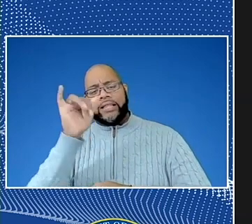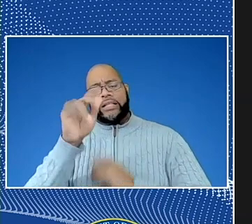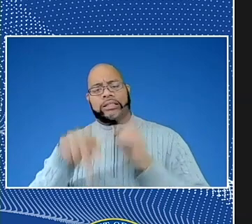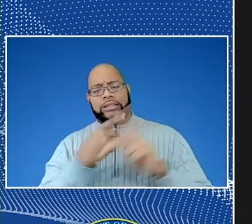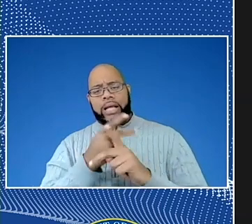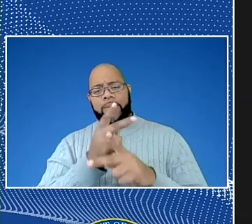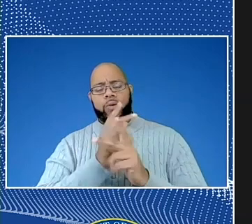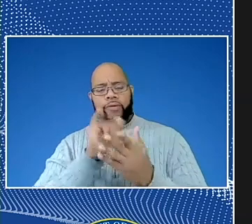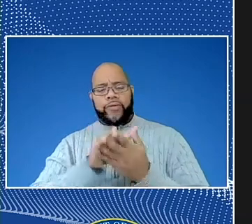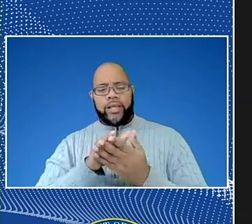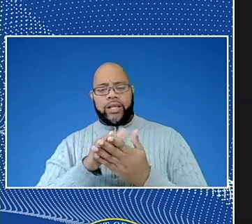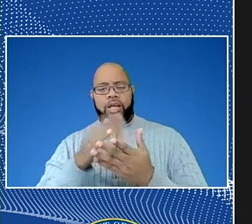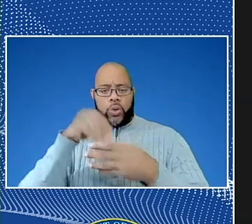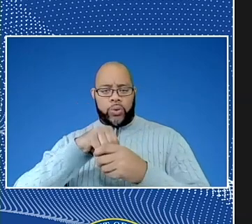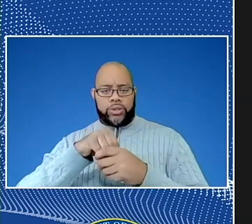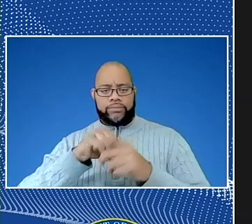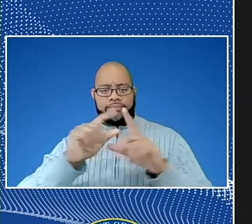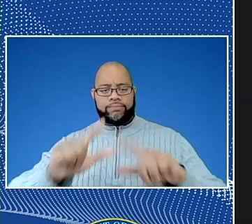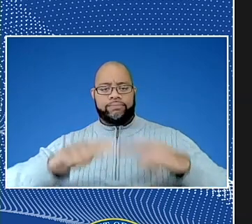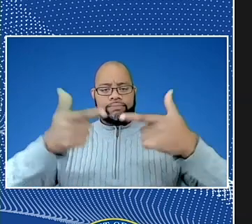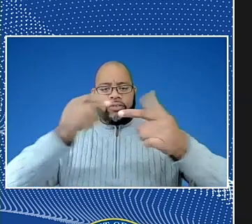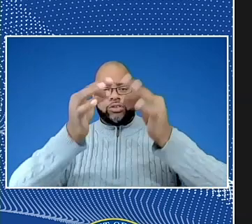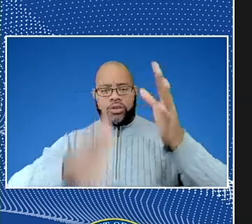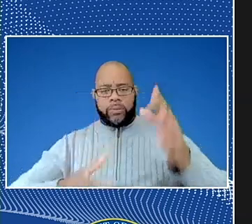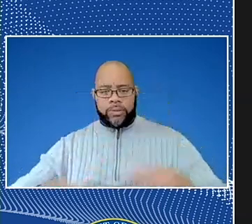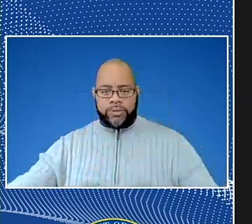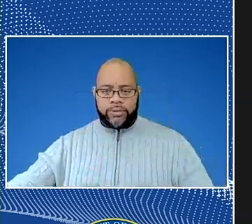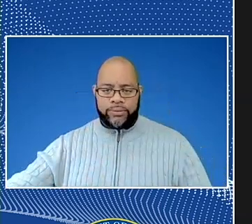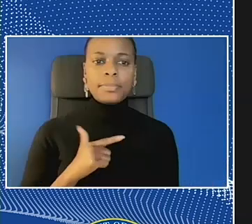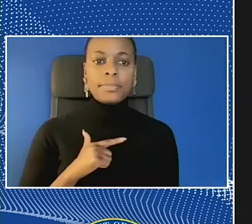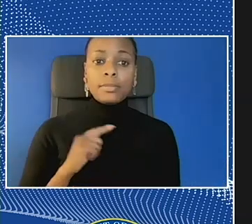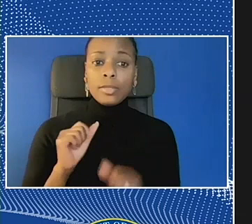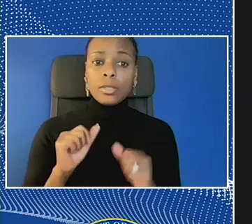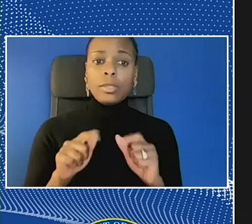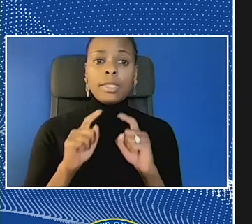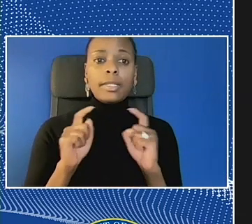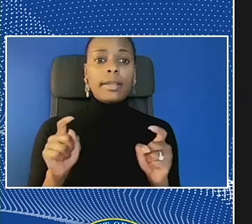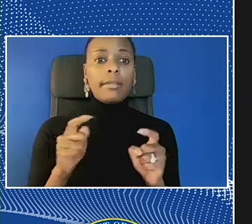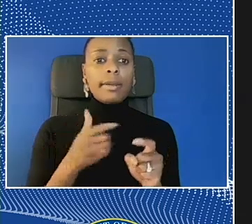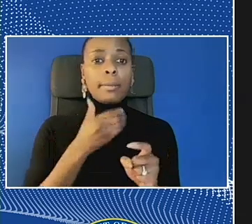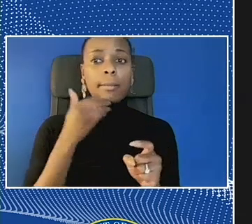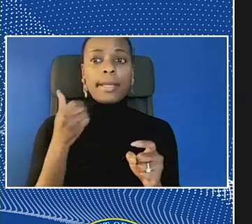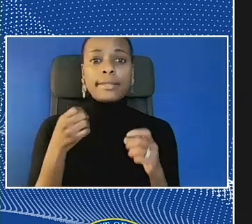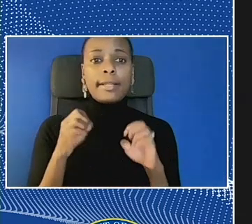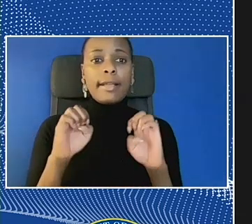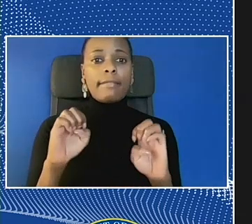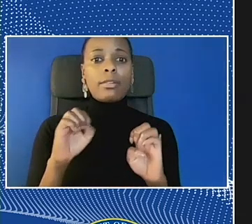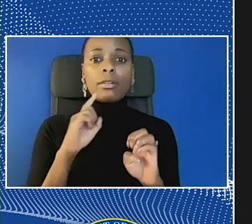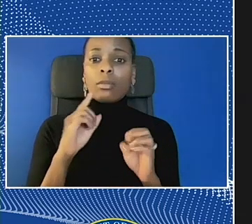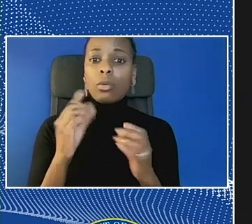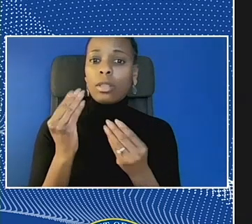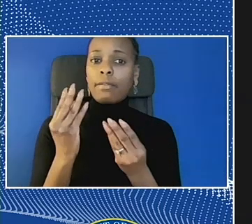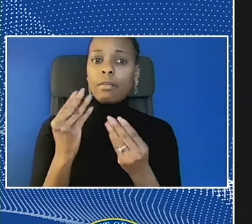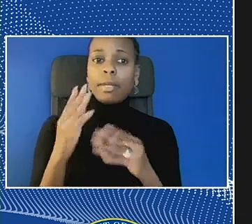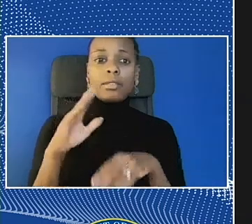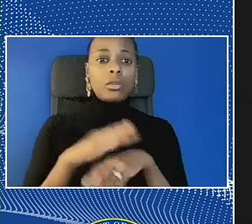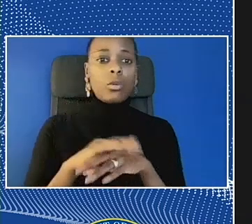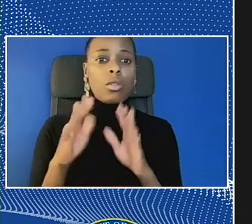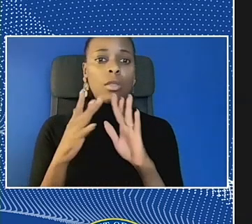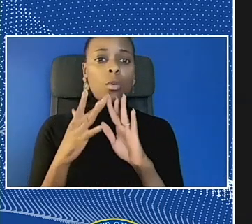are included. And give our very best effort for the information that's on our websites related to the specific